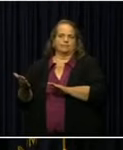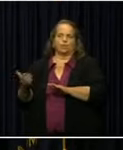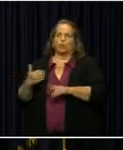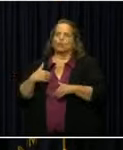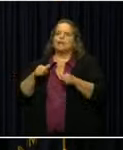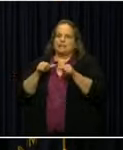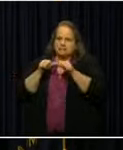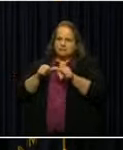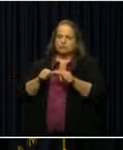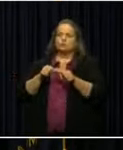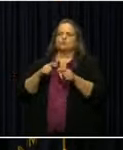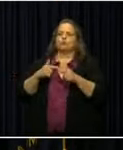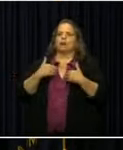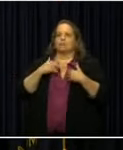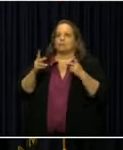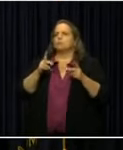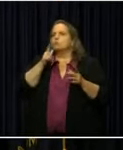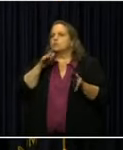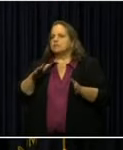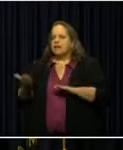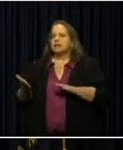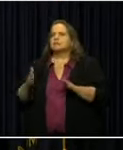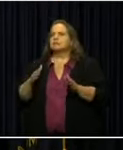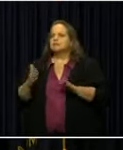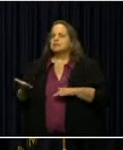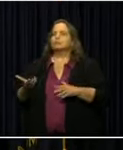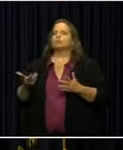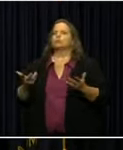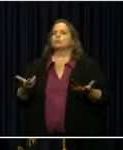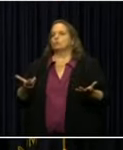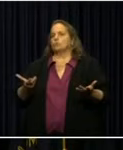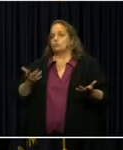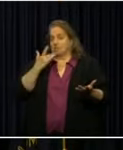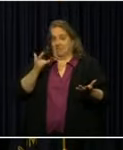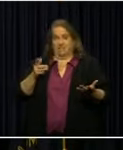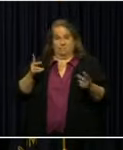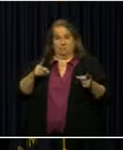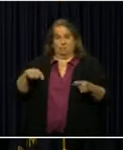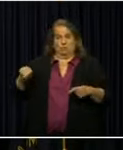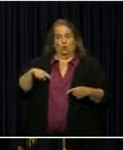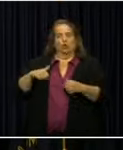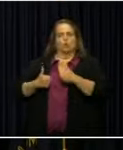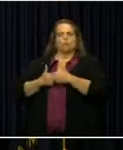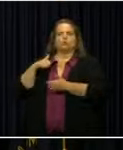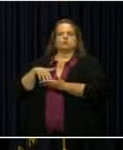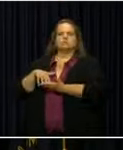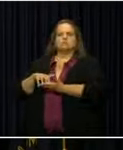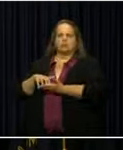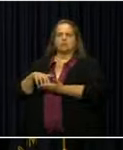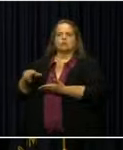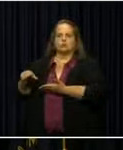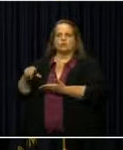BLACK OR AFRICAN-AMERICAN, 3.43%